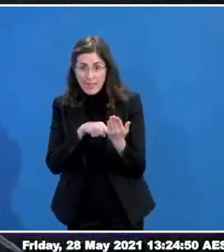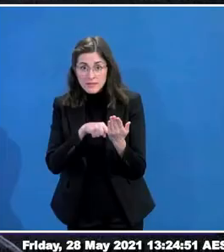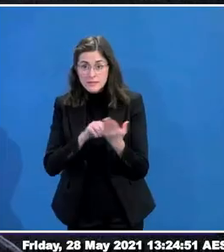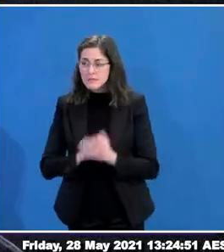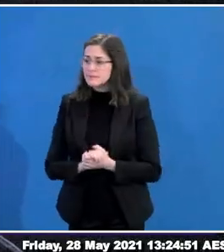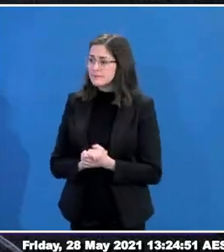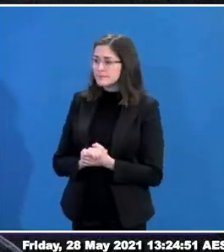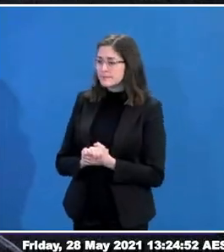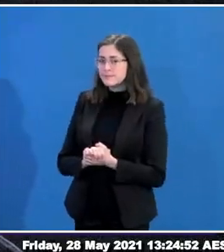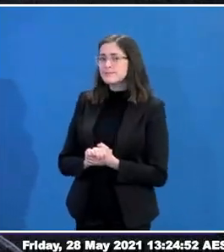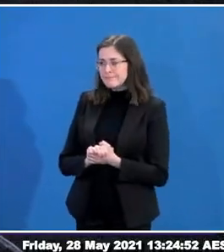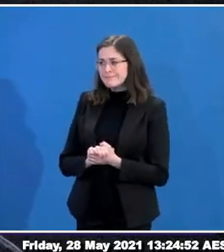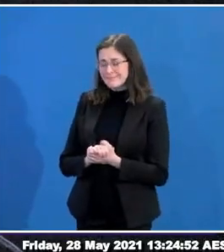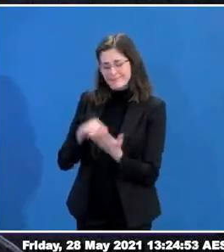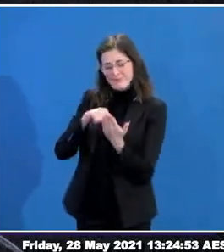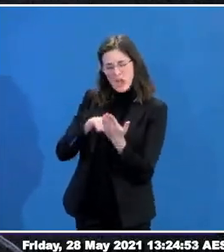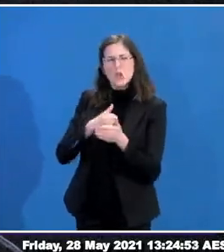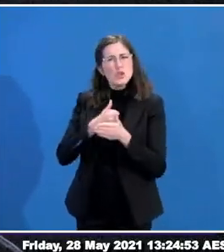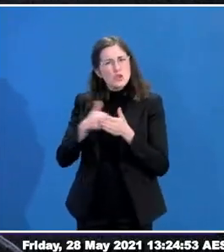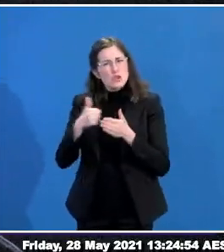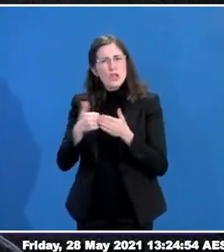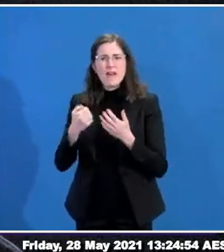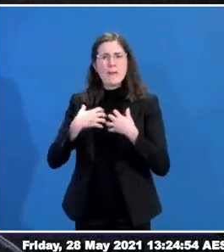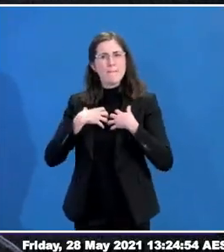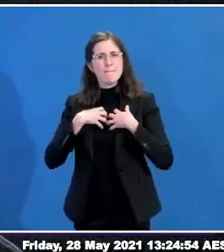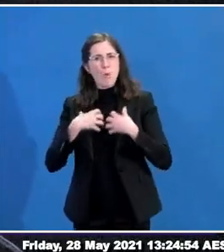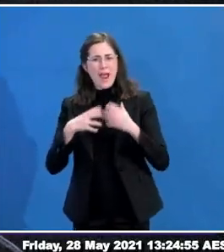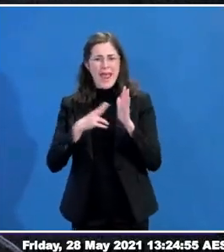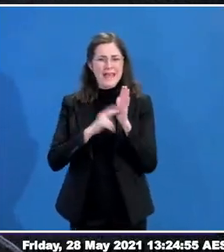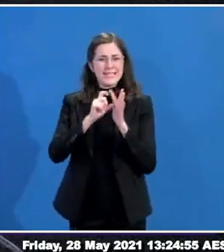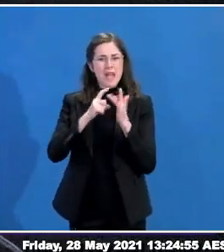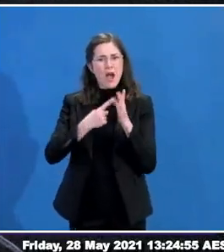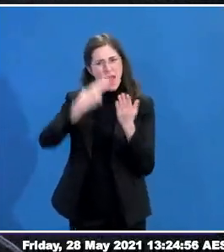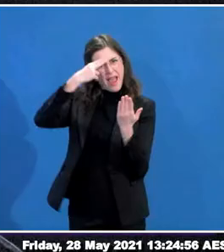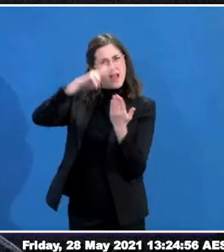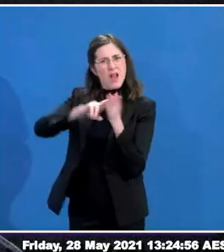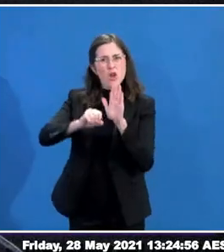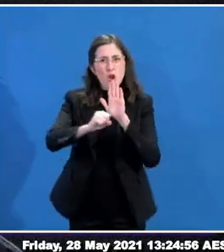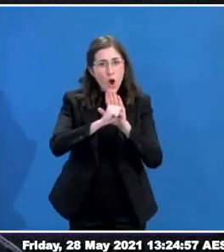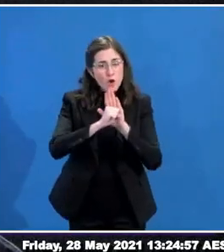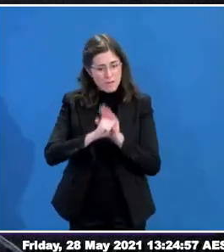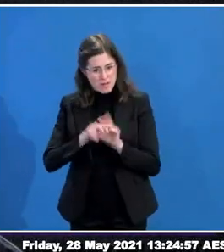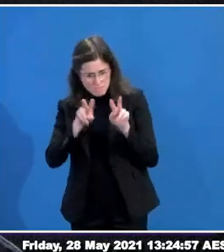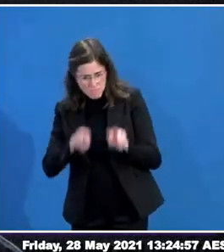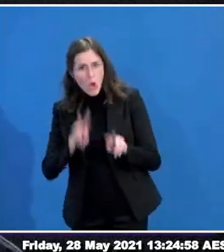MR McNAUGHTON: The version that we would have normally provided would have had more NDIA branding, but the language looks like our document, yes.